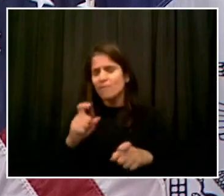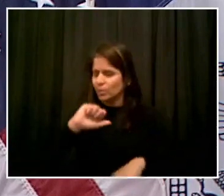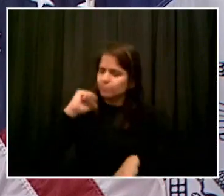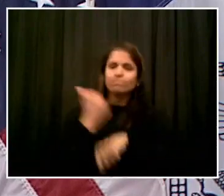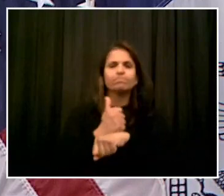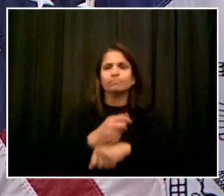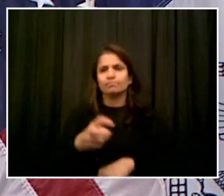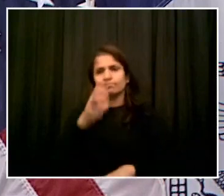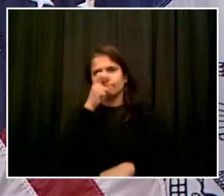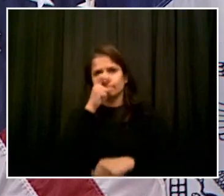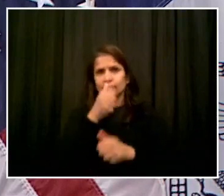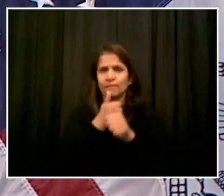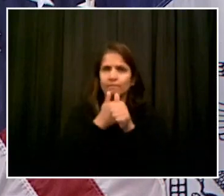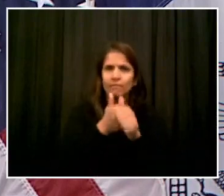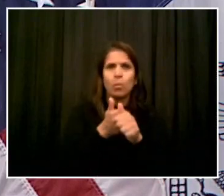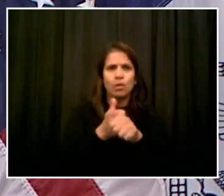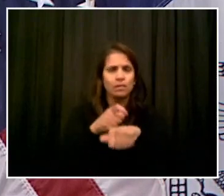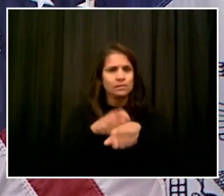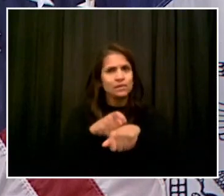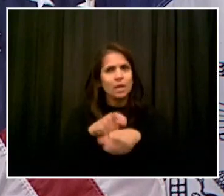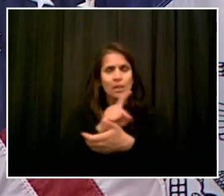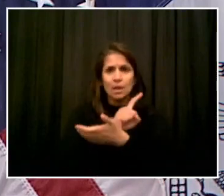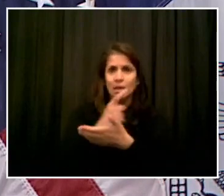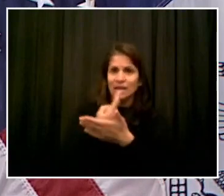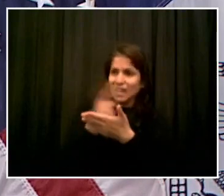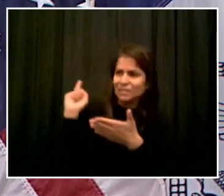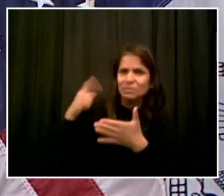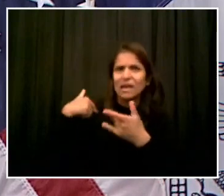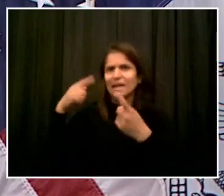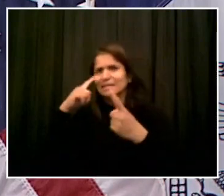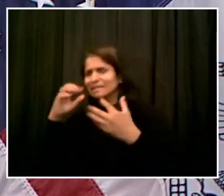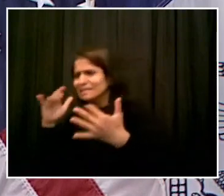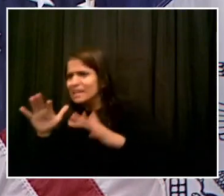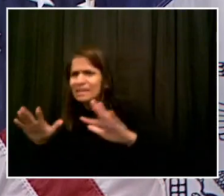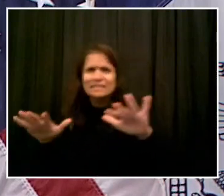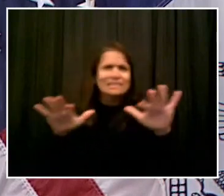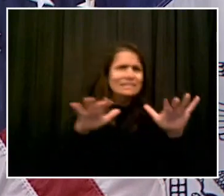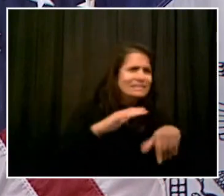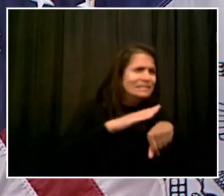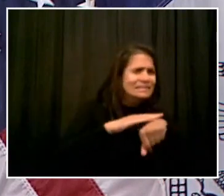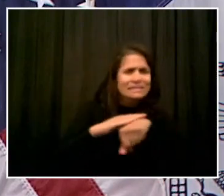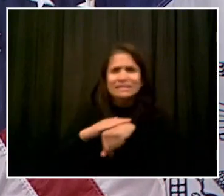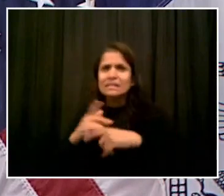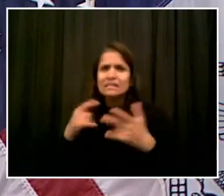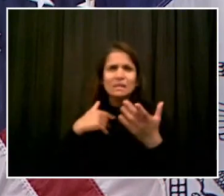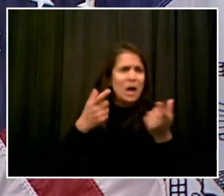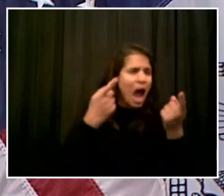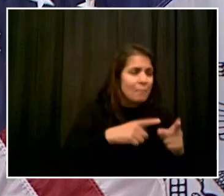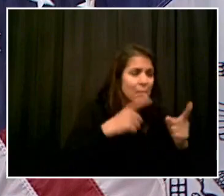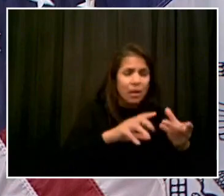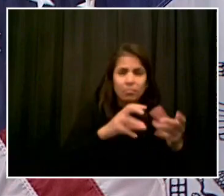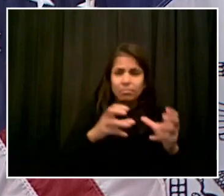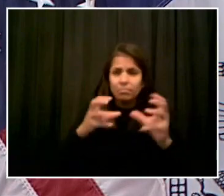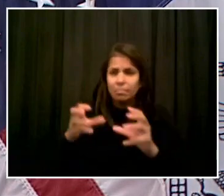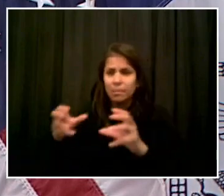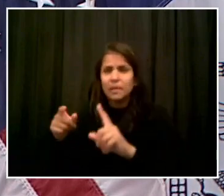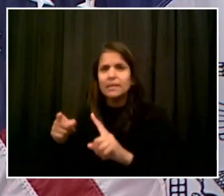THURSDAY, ALL THE WAY UNTIL 9:00 P.M. ON SUNDAY WITH TENSE MOMENTS AND DIFFICULT MOMENTS AN THERE ISA LOT